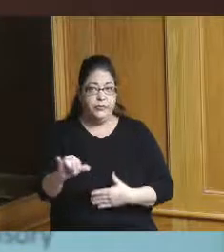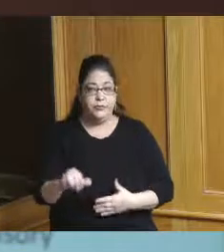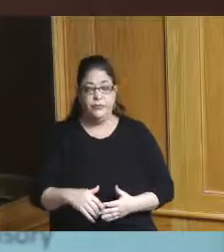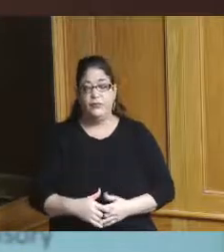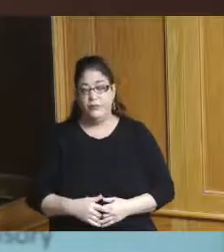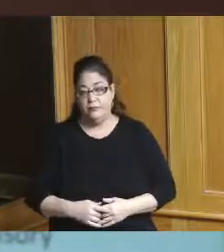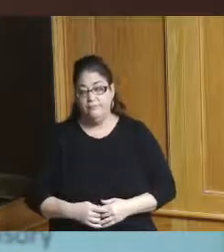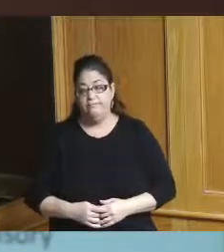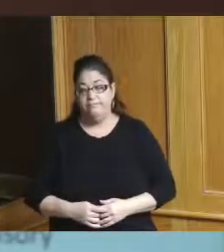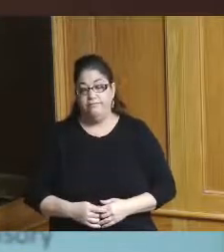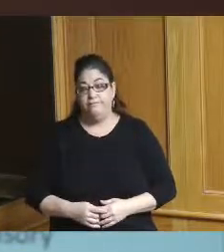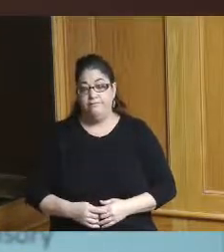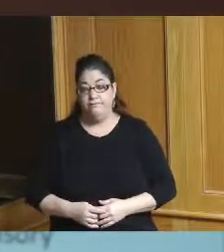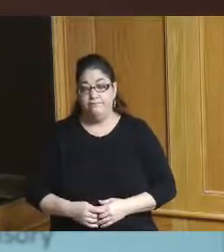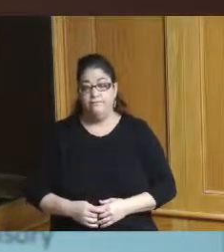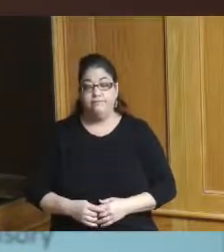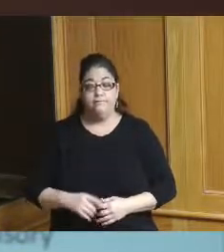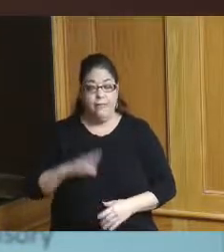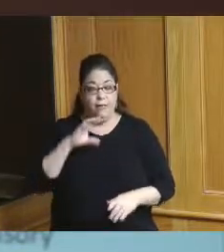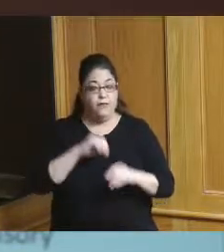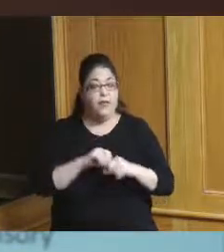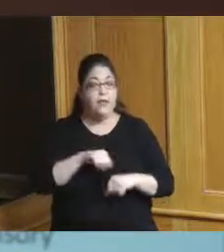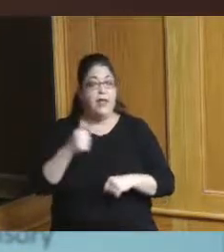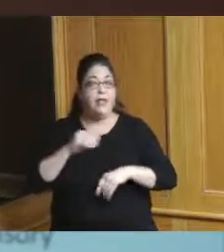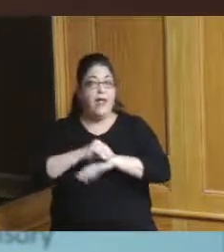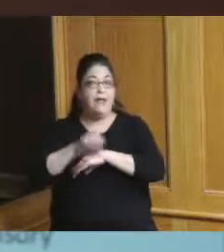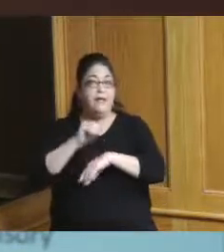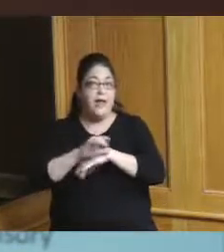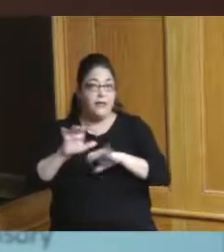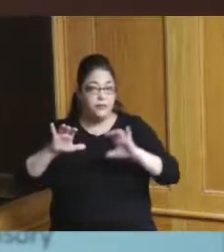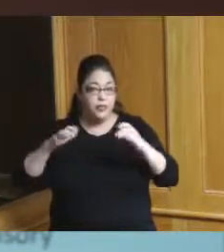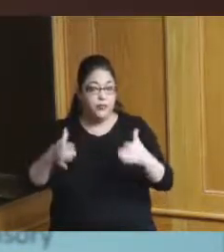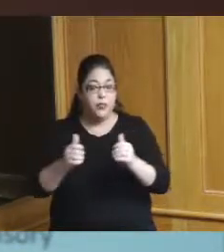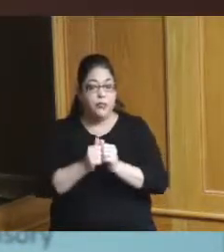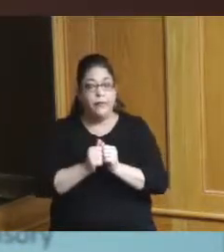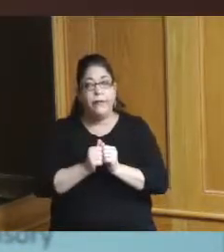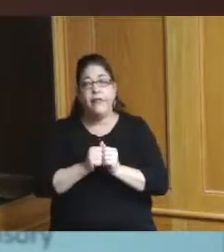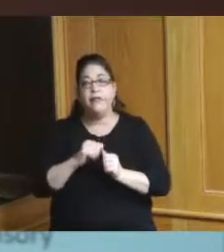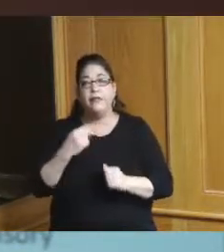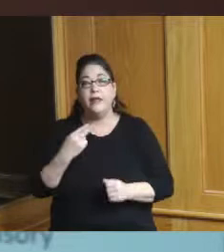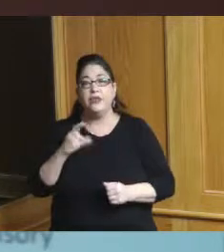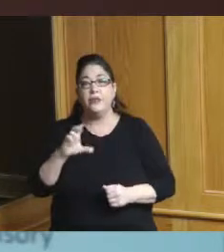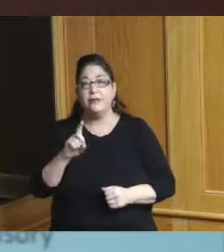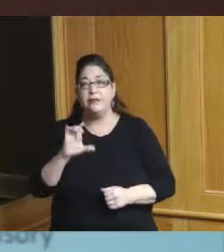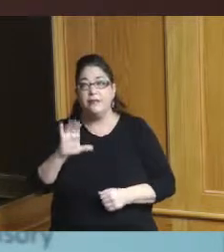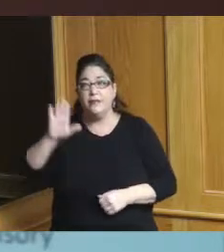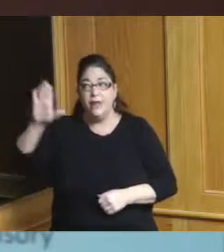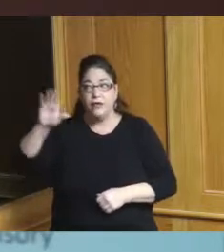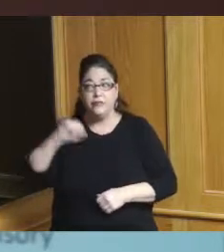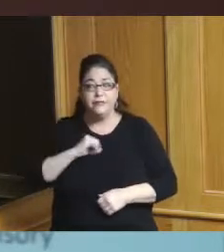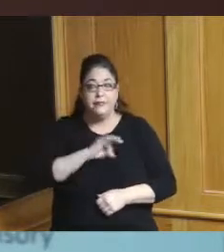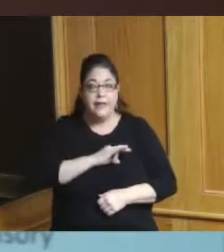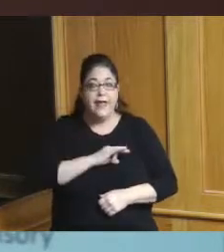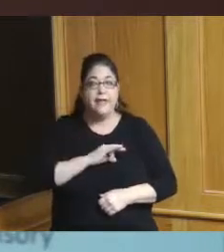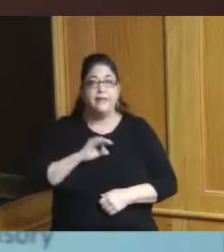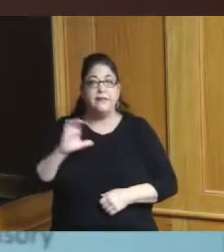and that process includes another advisory group that's made up of a combination of hCDC staff and the CEDAC representatives